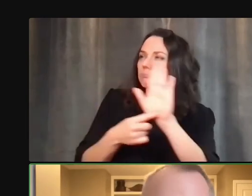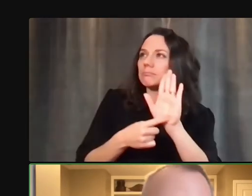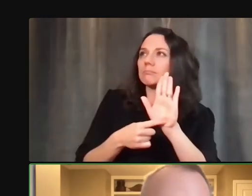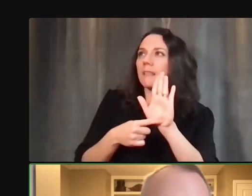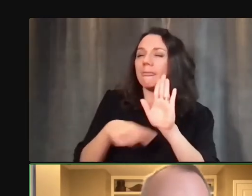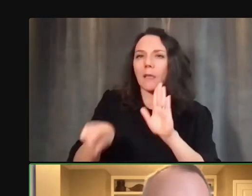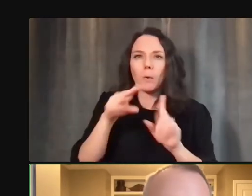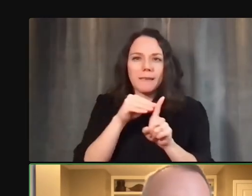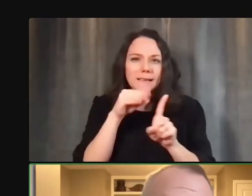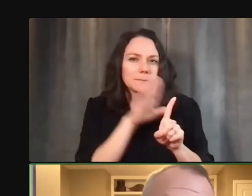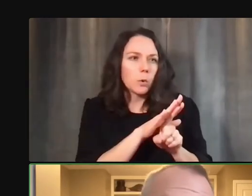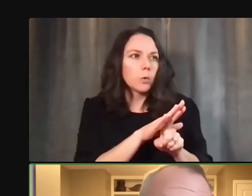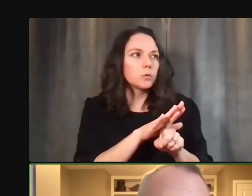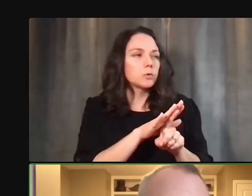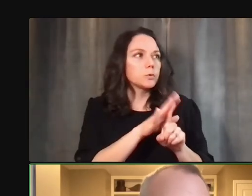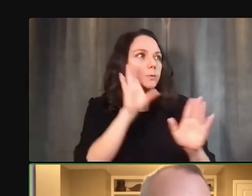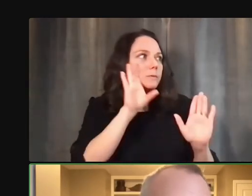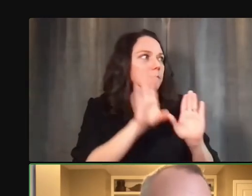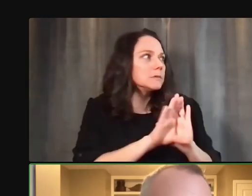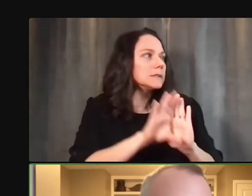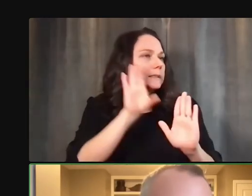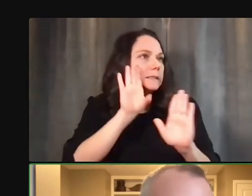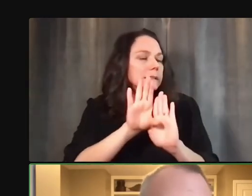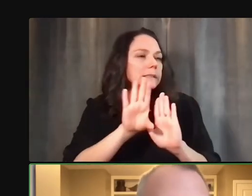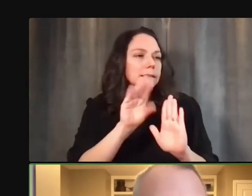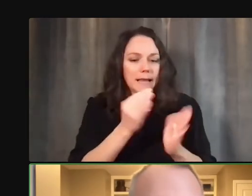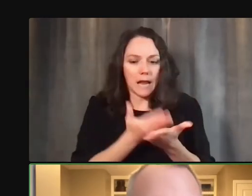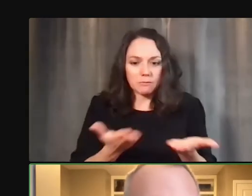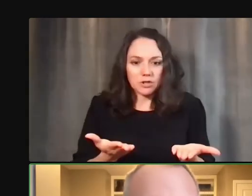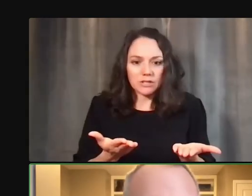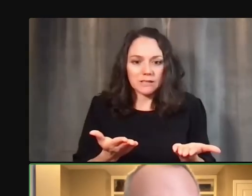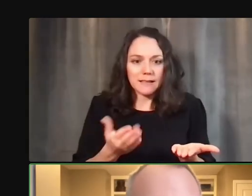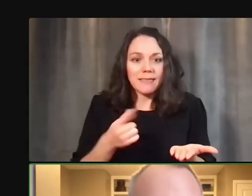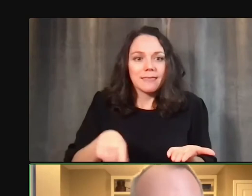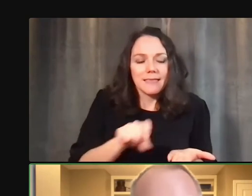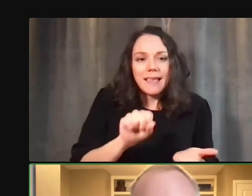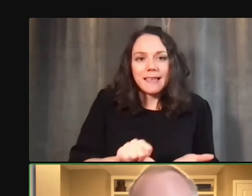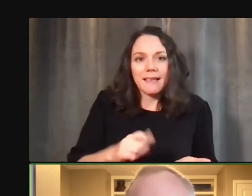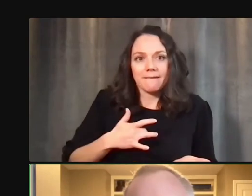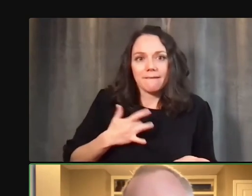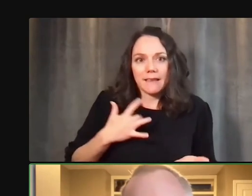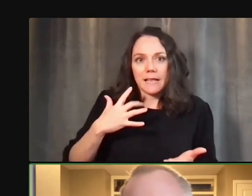scenes and objects that could be highly traumatic for people to experience.